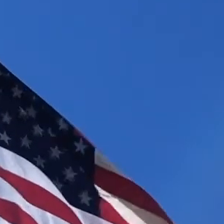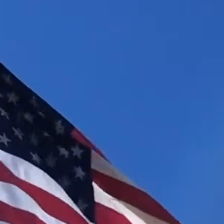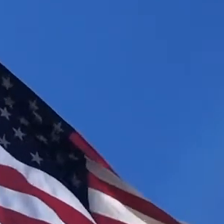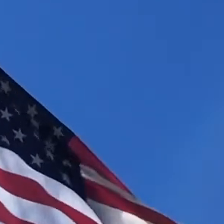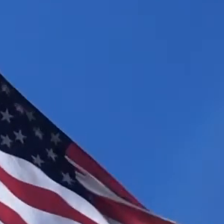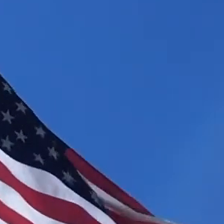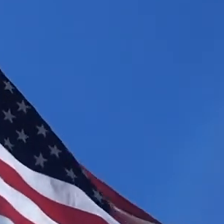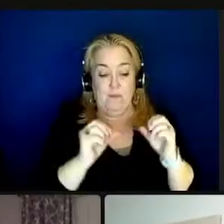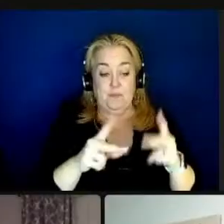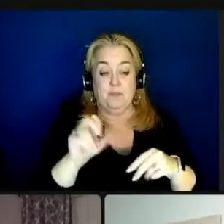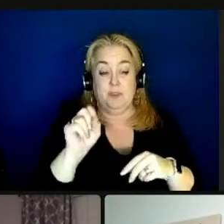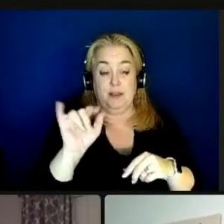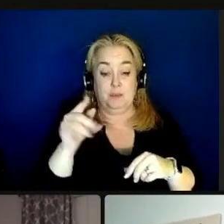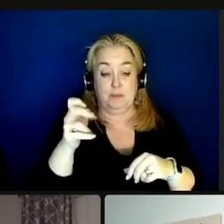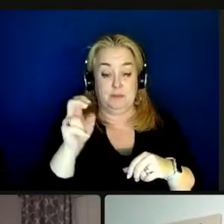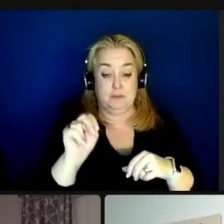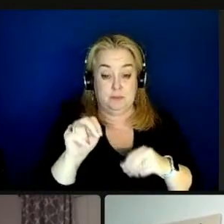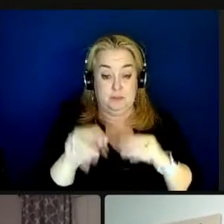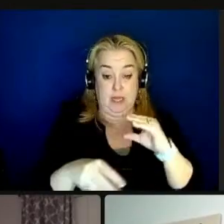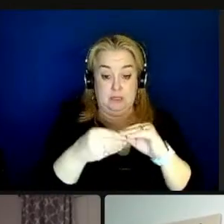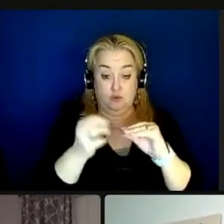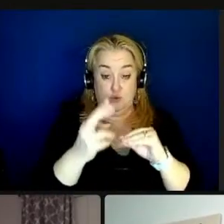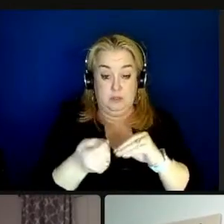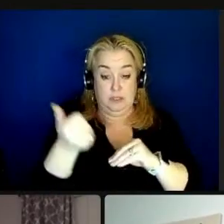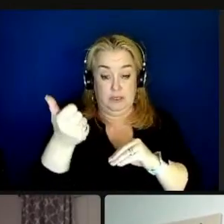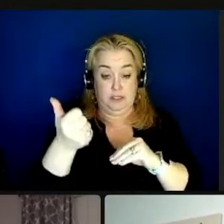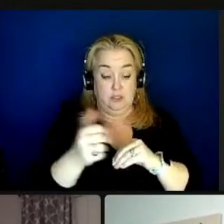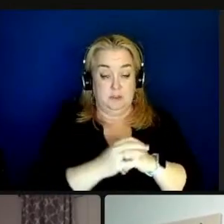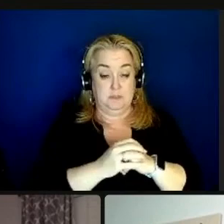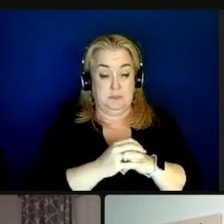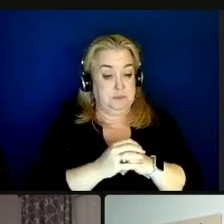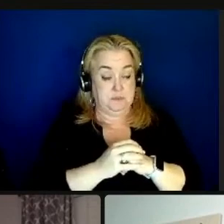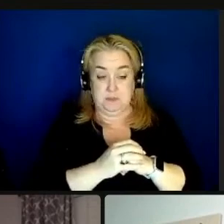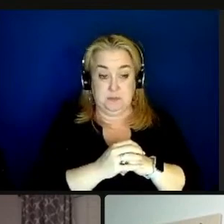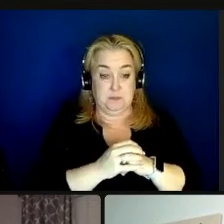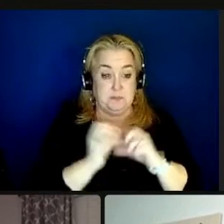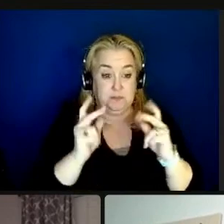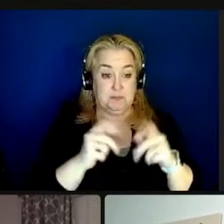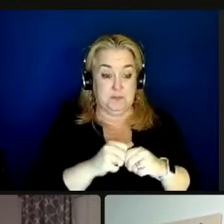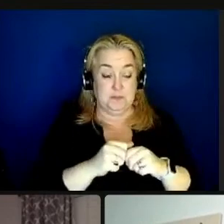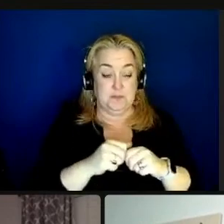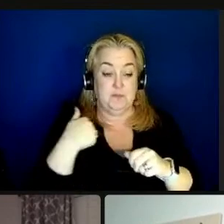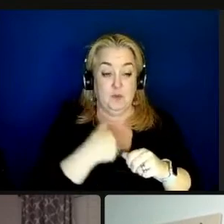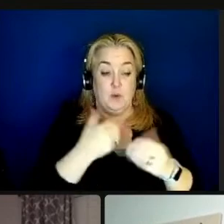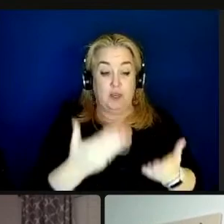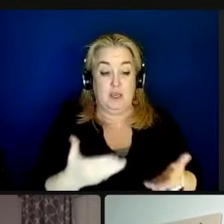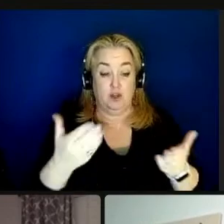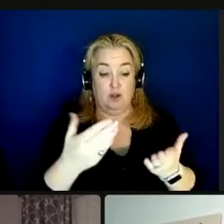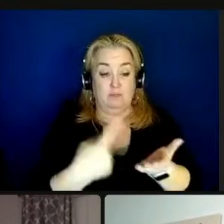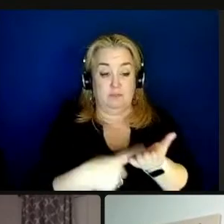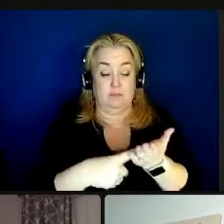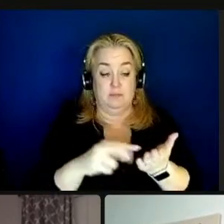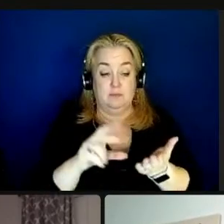AND AGAIN, MY APOLOGIES FOR